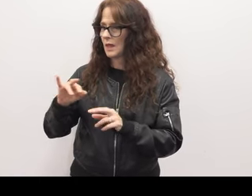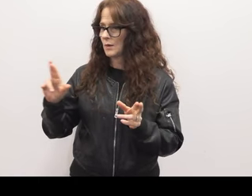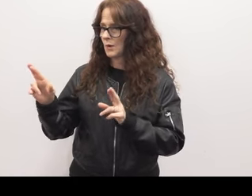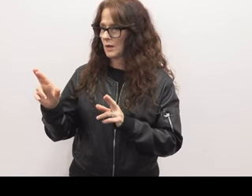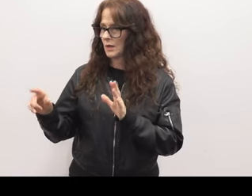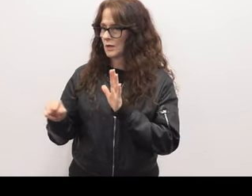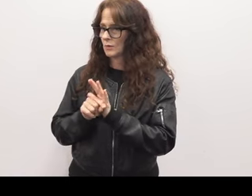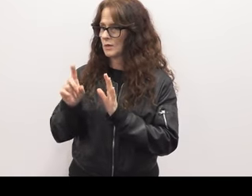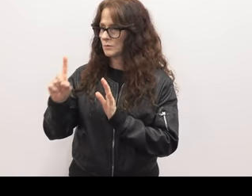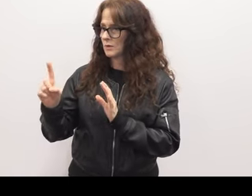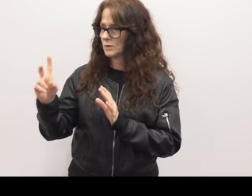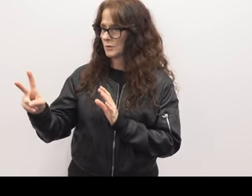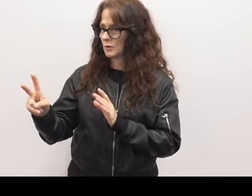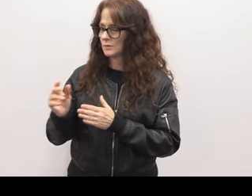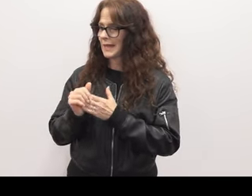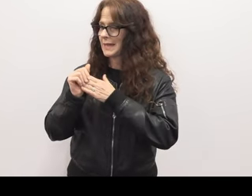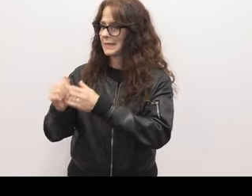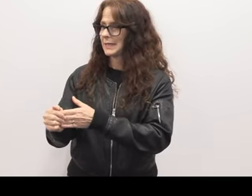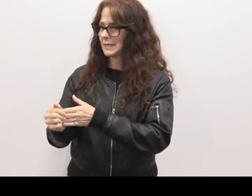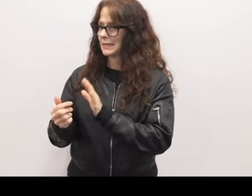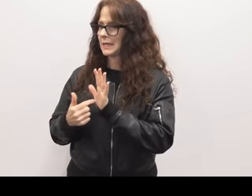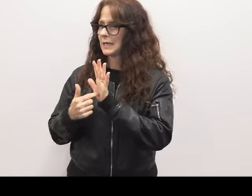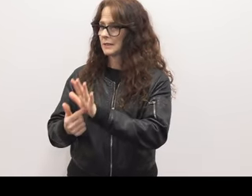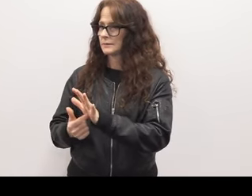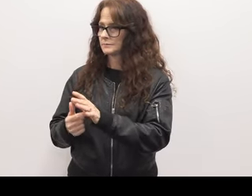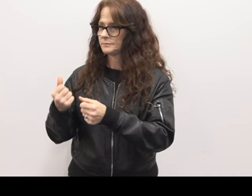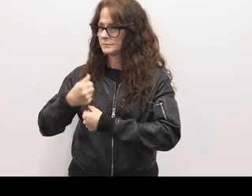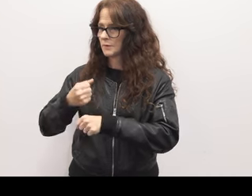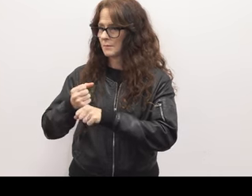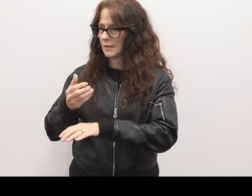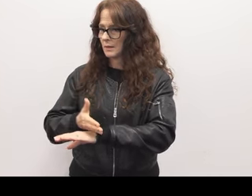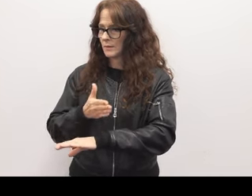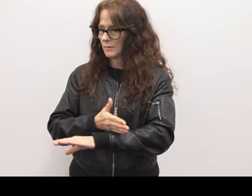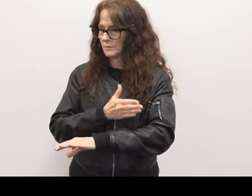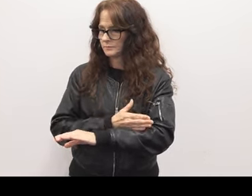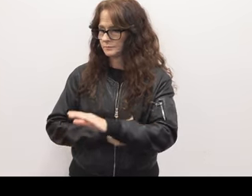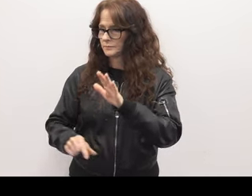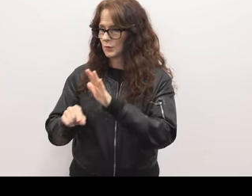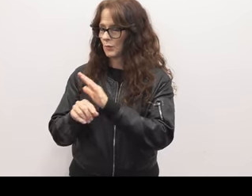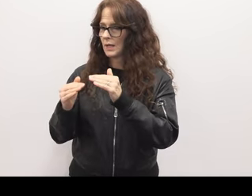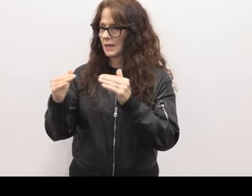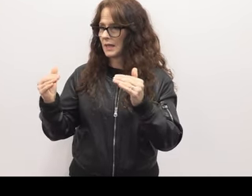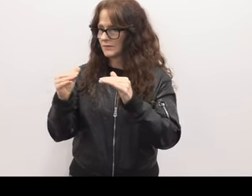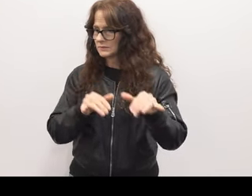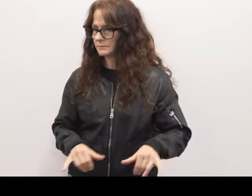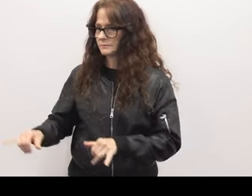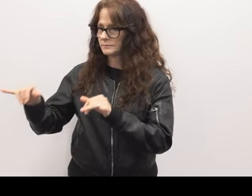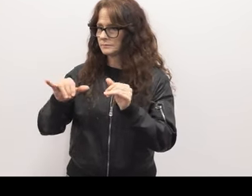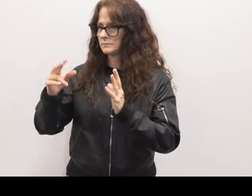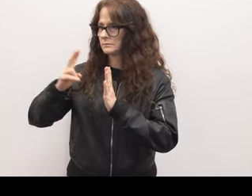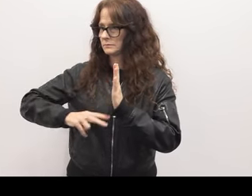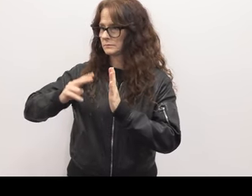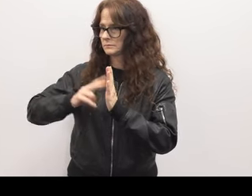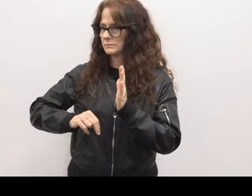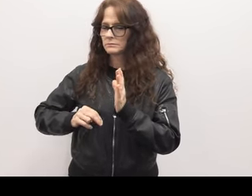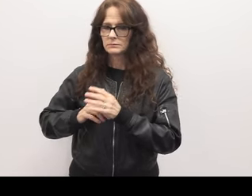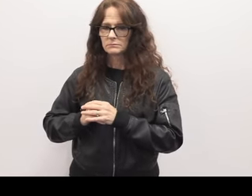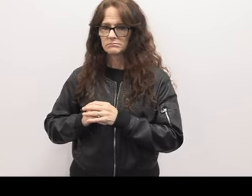as a leading indicator of are we making progress towards grade level standards in reading. So it would be one of,